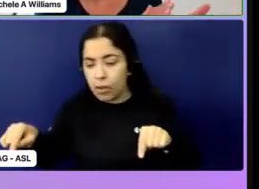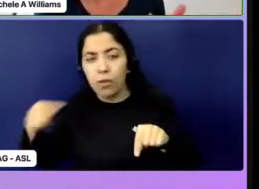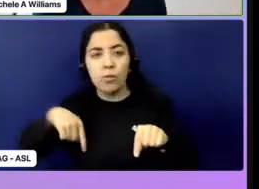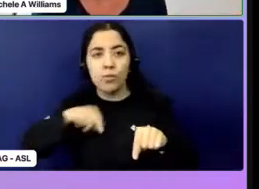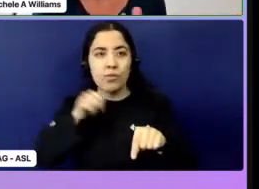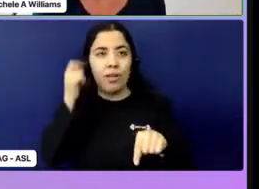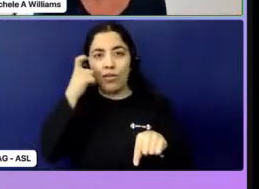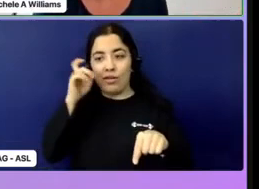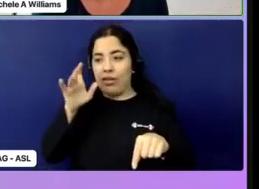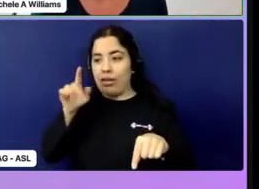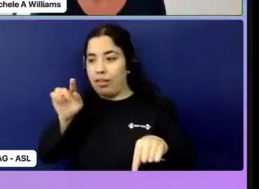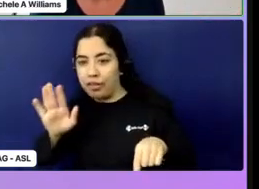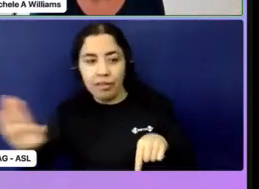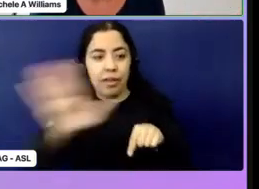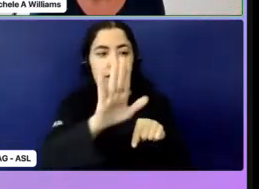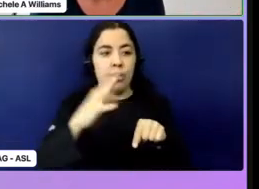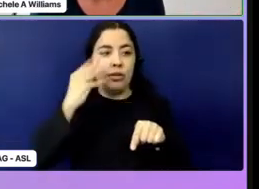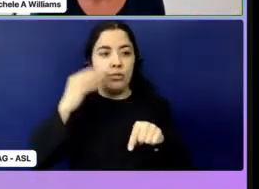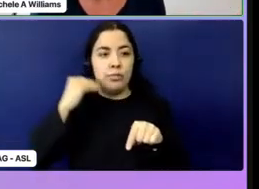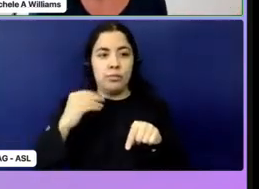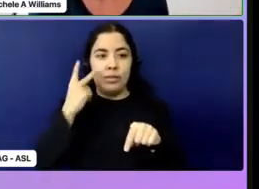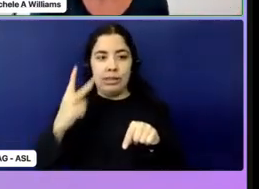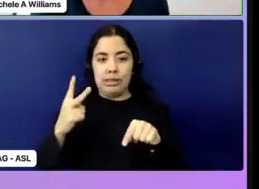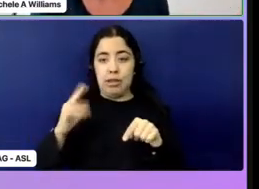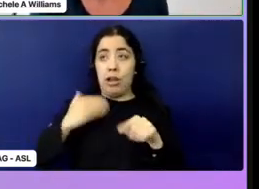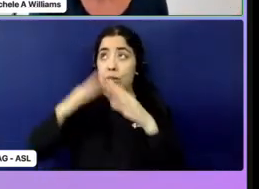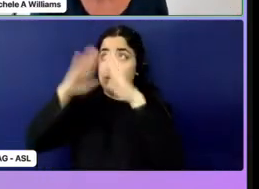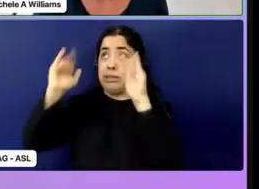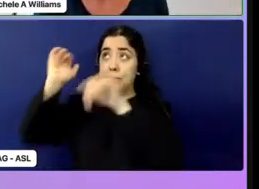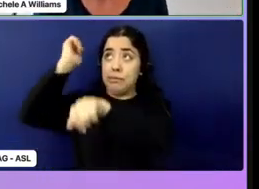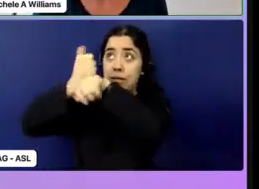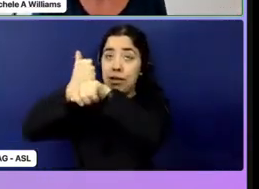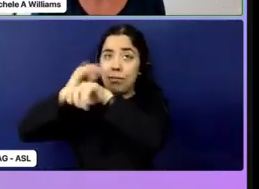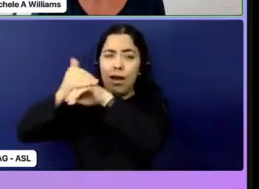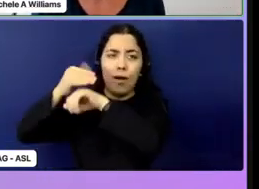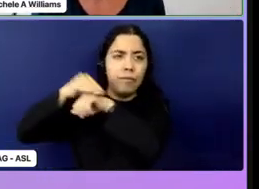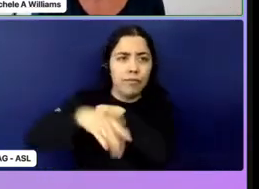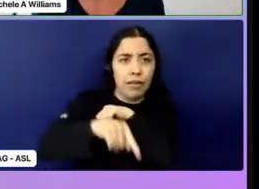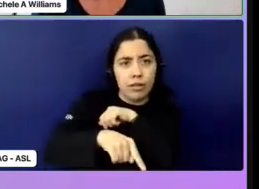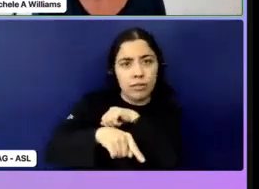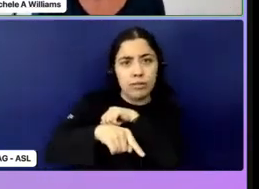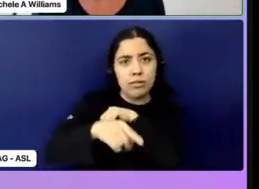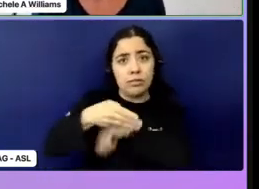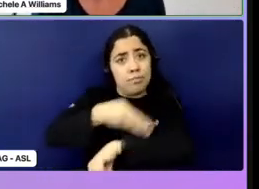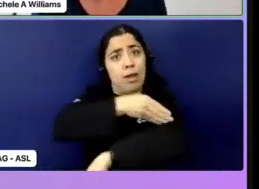over, without giving ourselves opportunities to see the